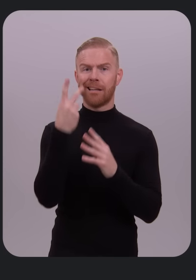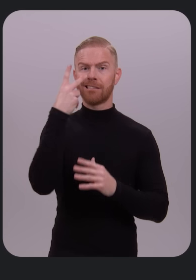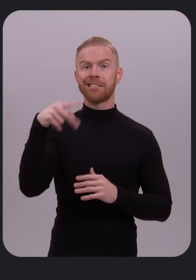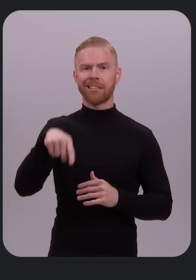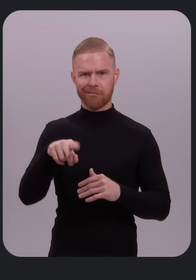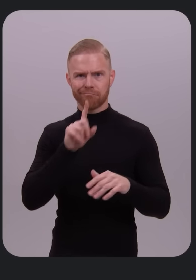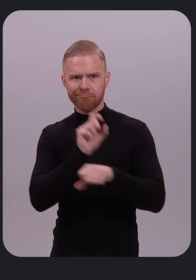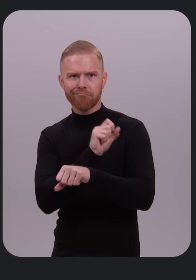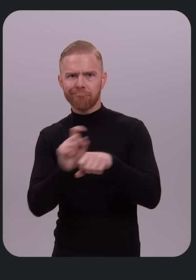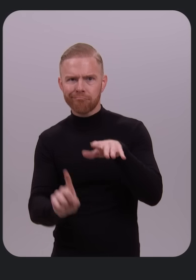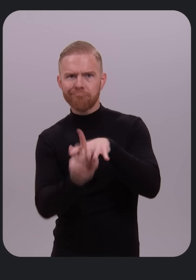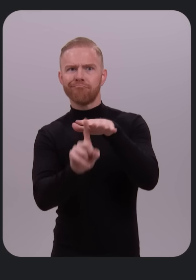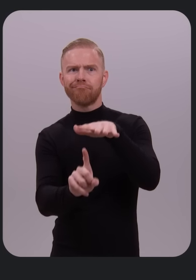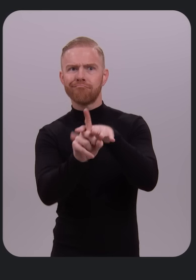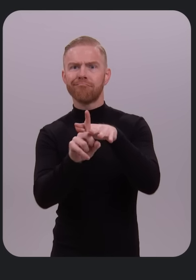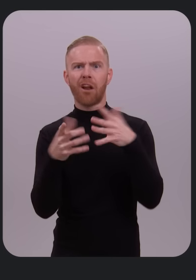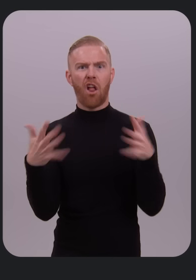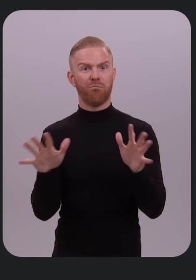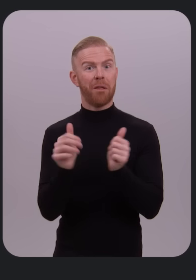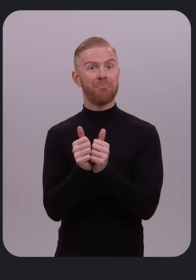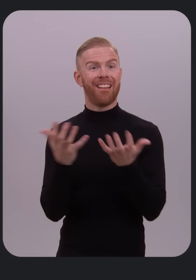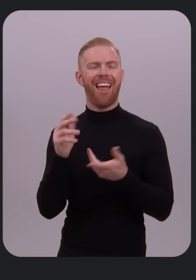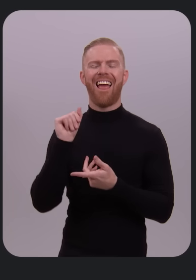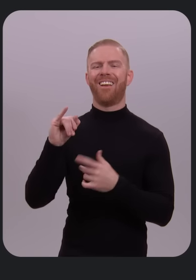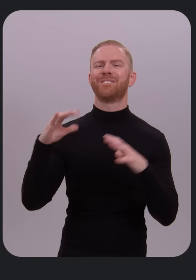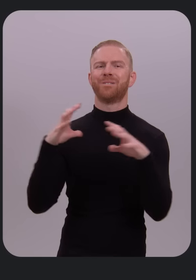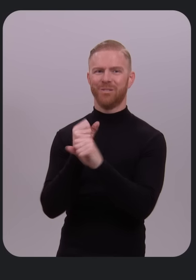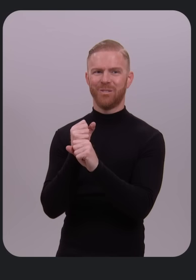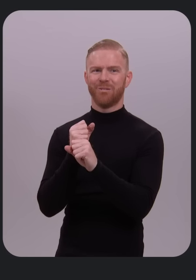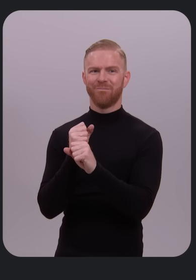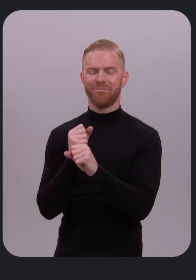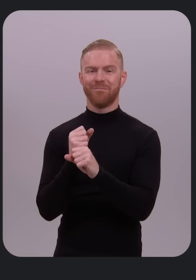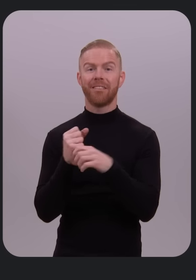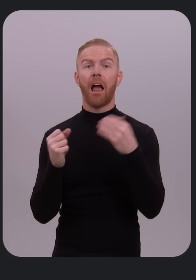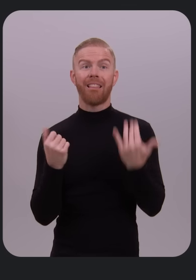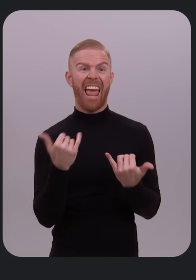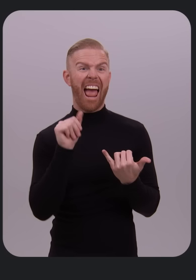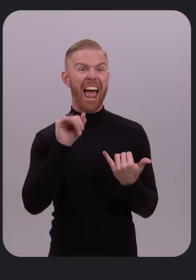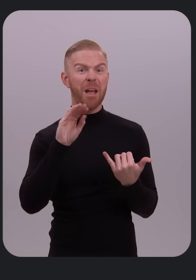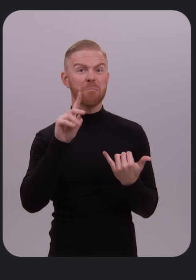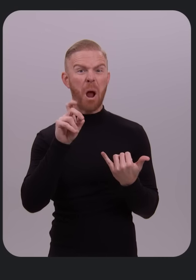with AI Overviews, and AI Mode takes this to the next level.